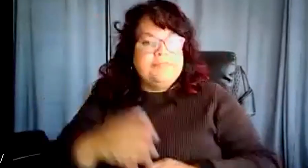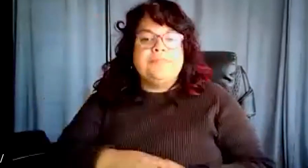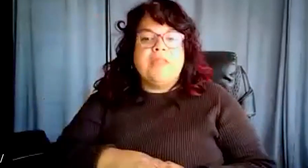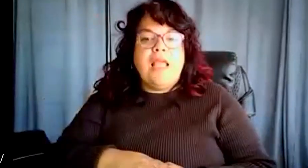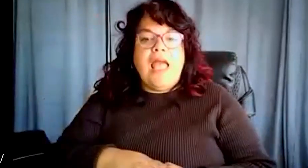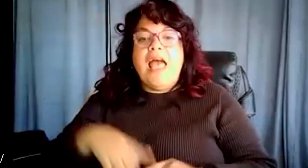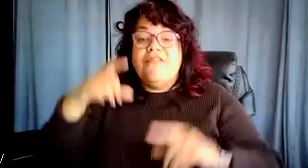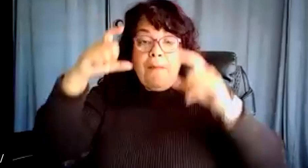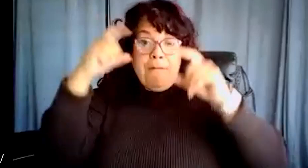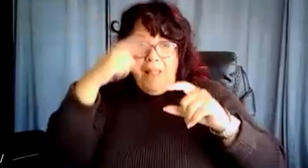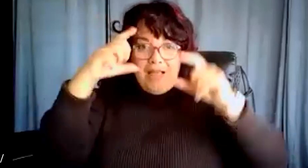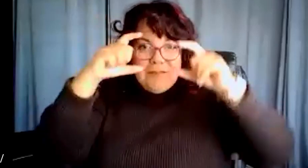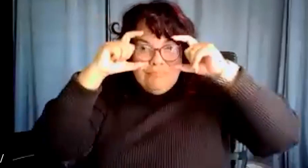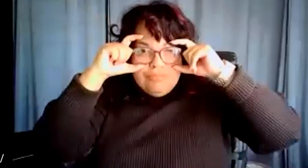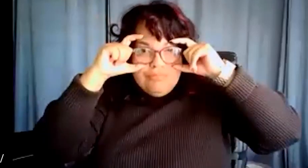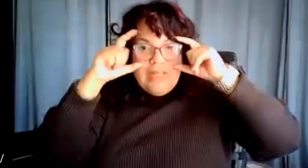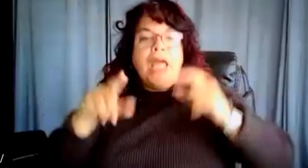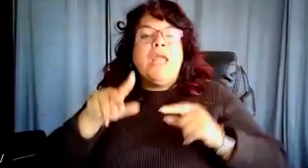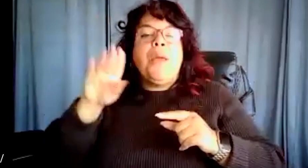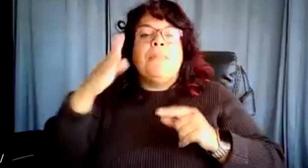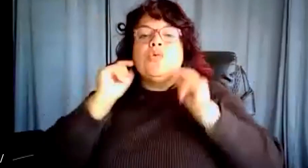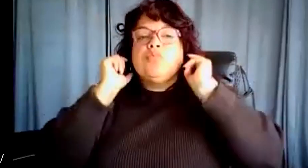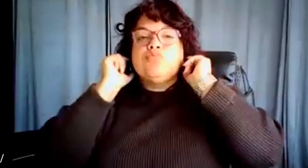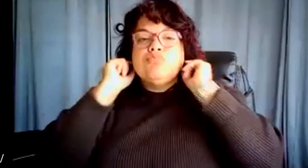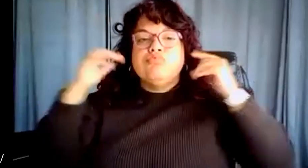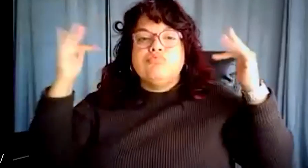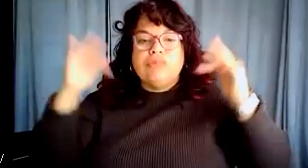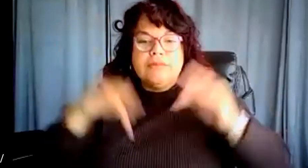I have black-rimmed glasses and shiny blue earrings on.